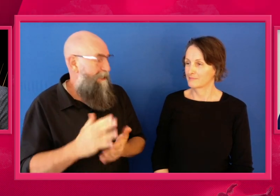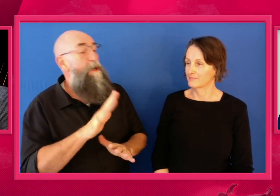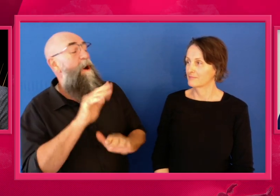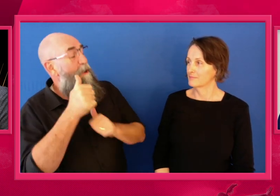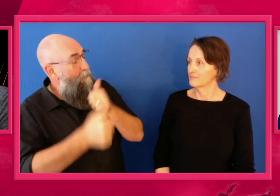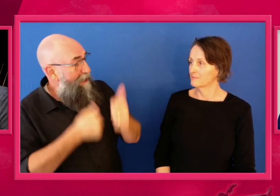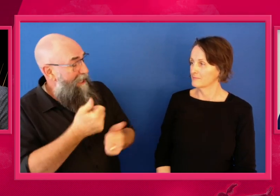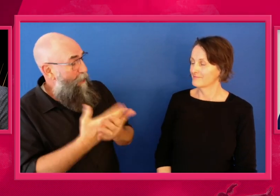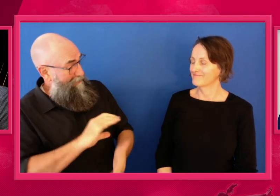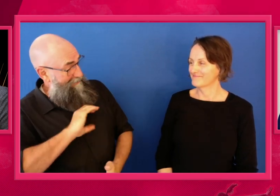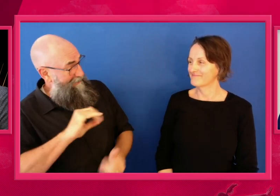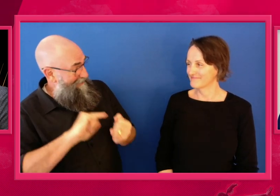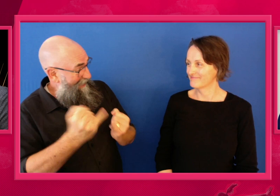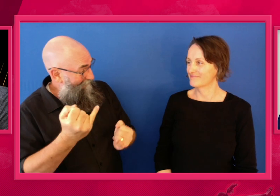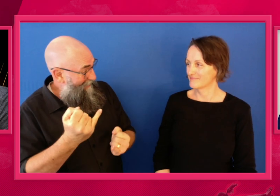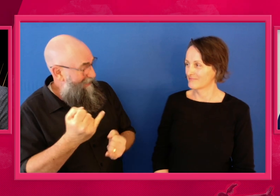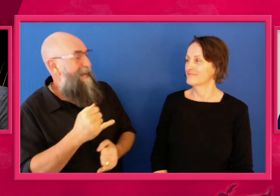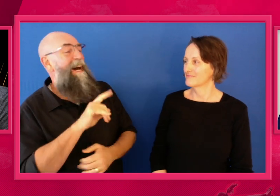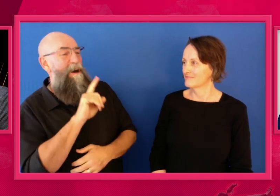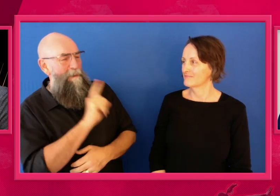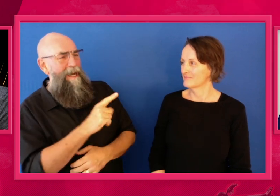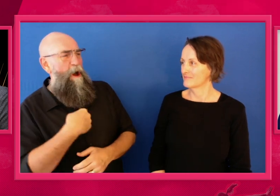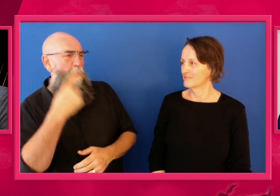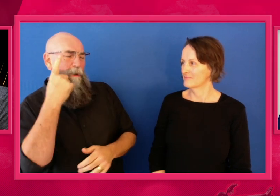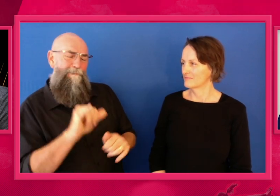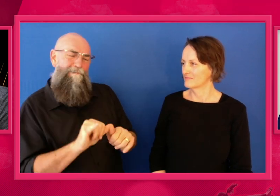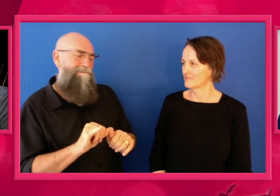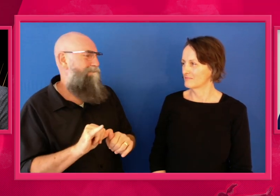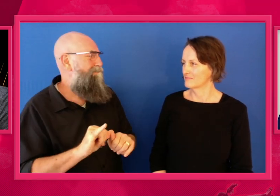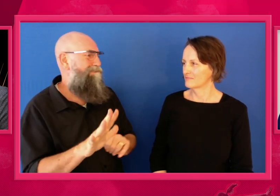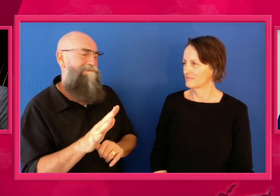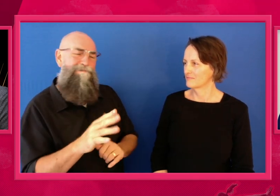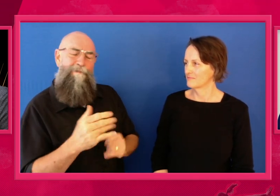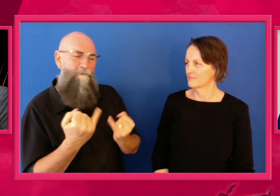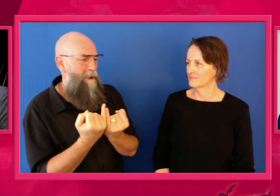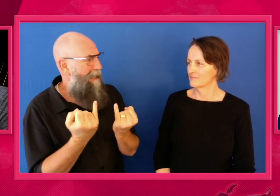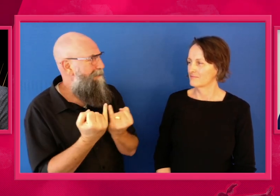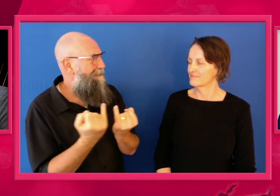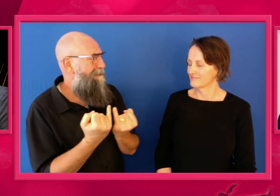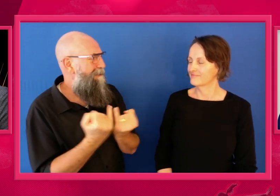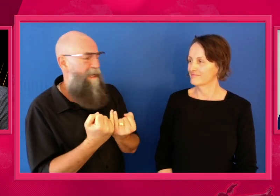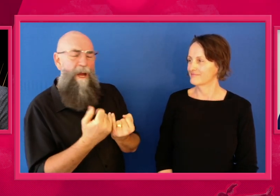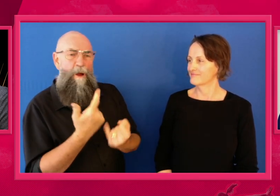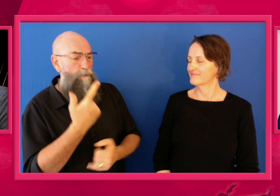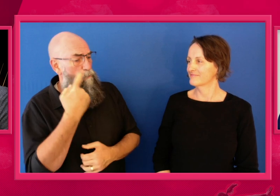on the silver medal last night, buddy. I thought it was a, it was a bloody great race and it's so good to watch you on that big stage again.